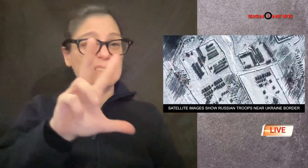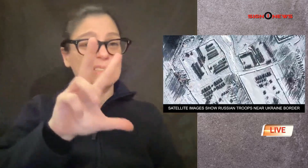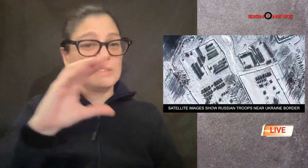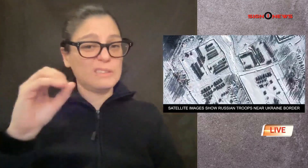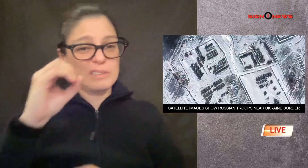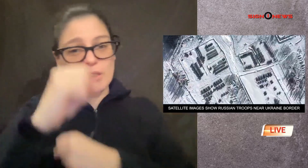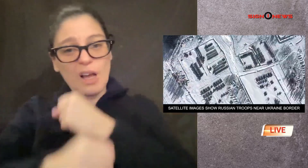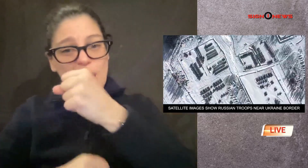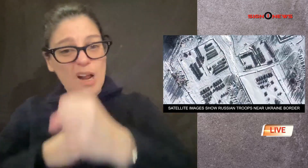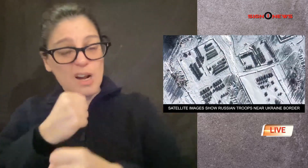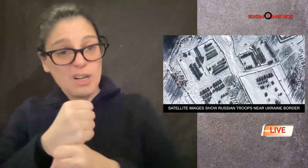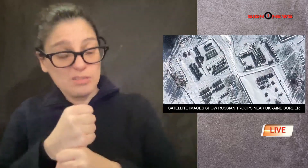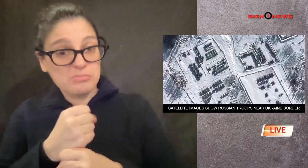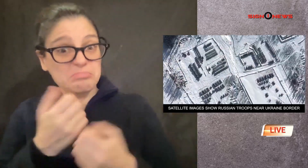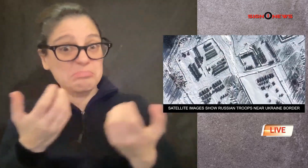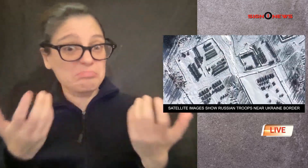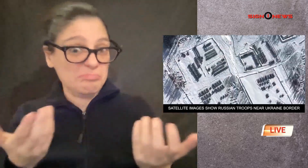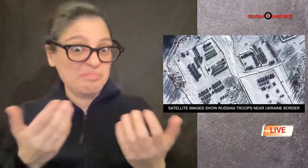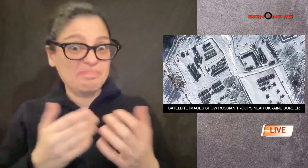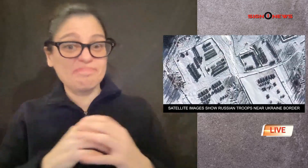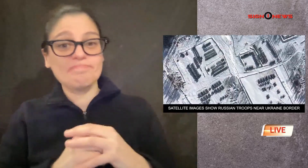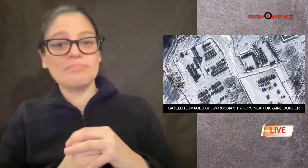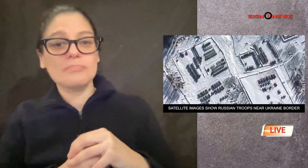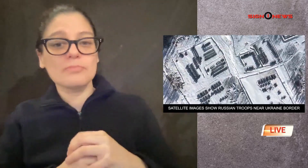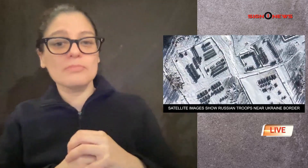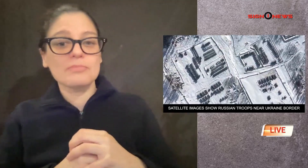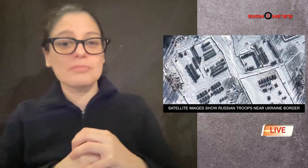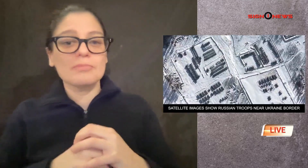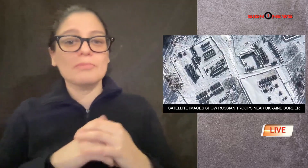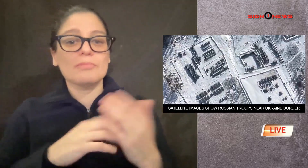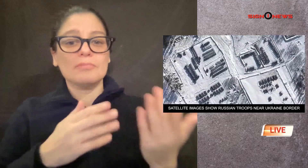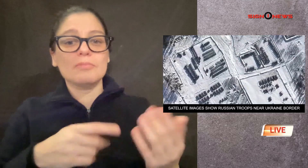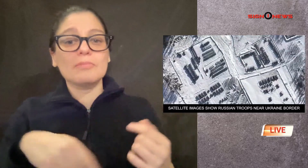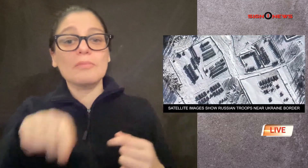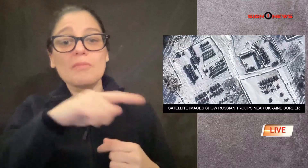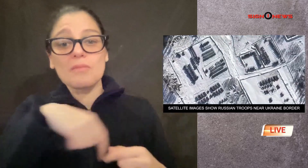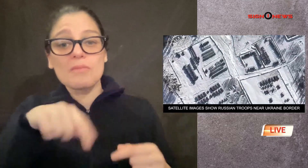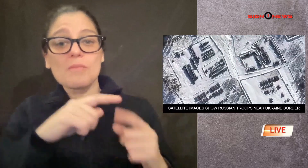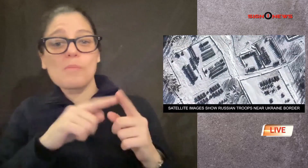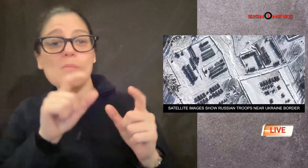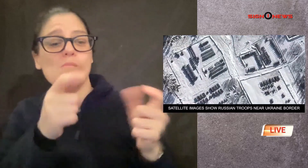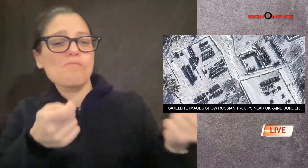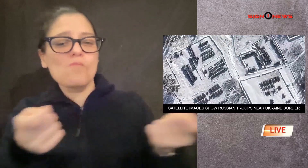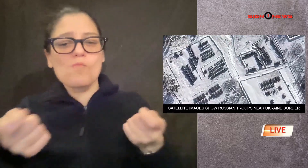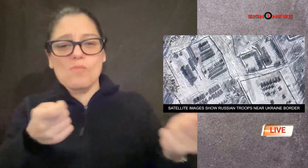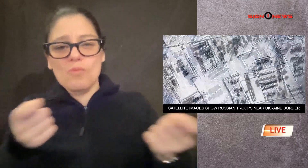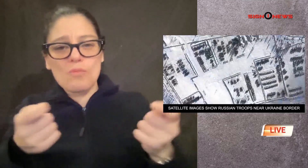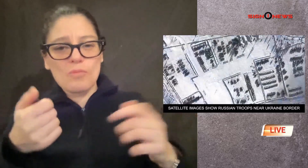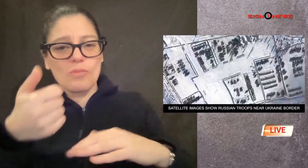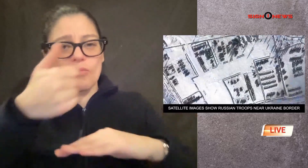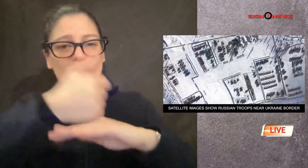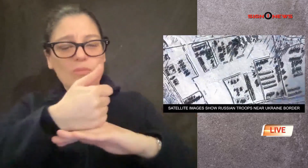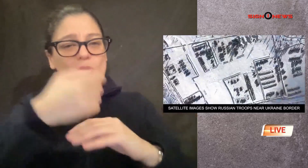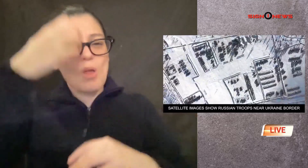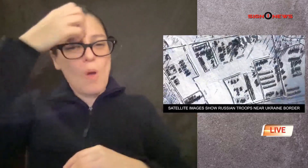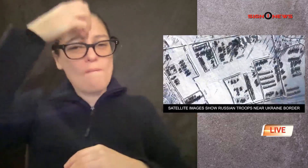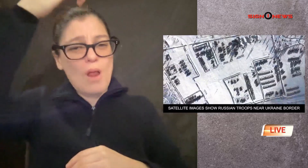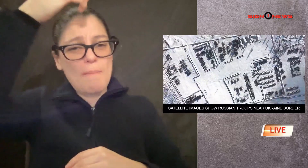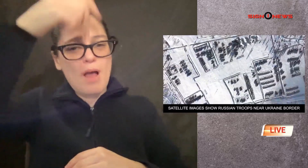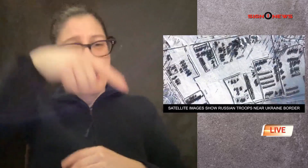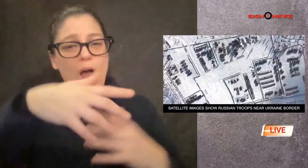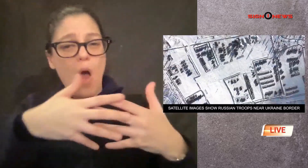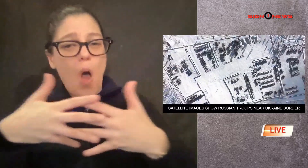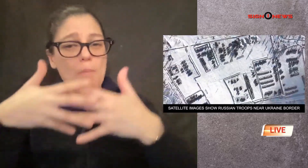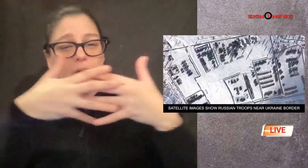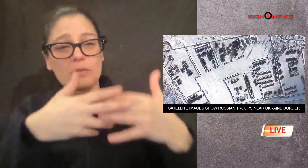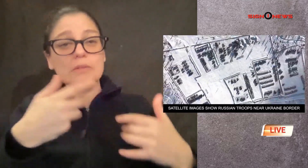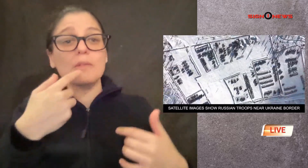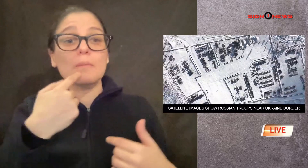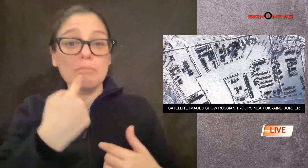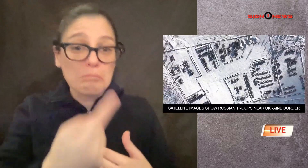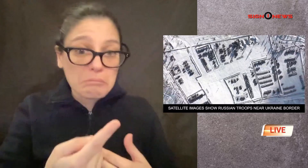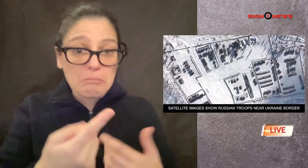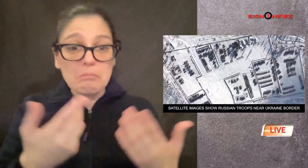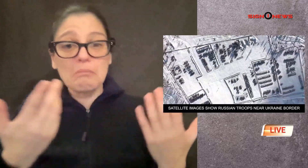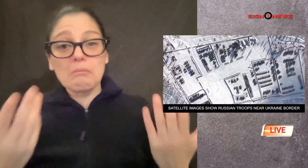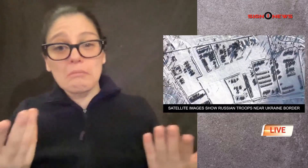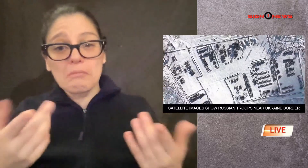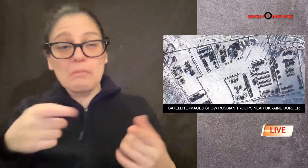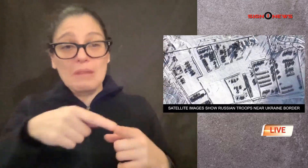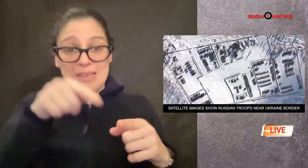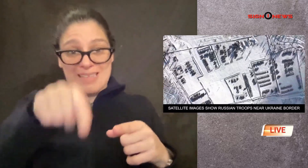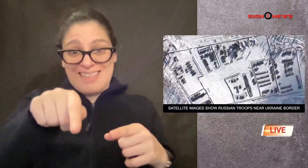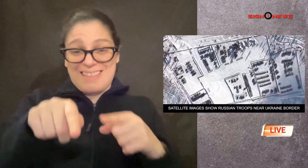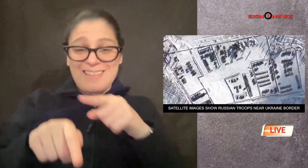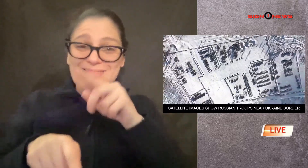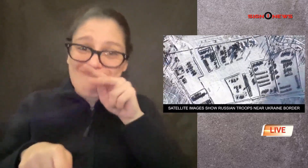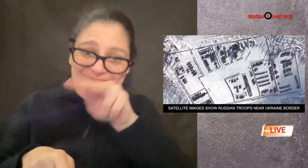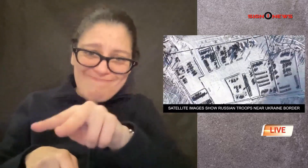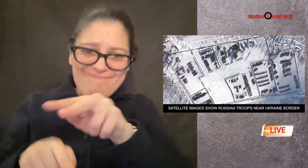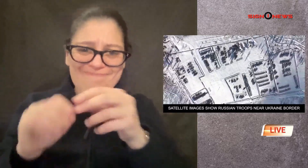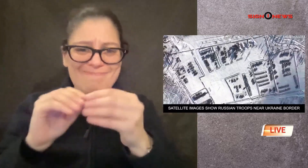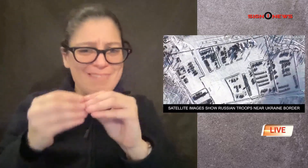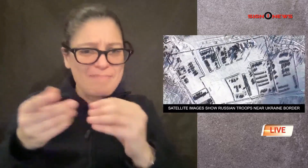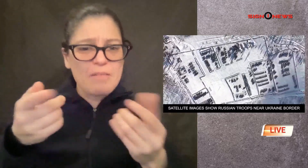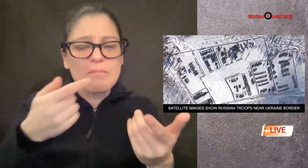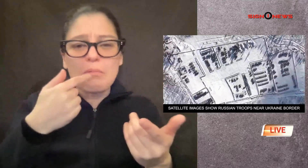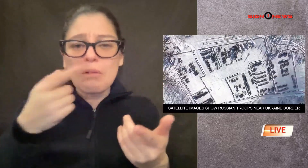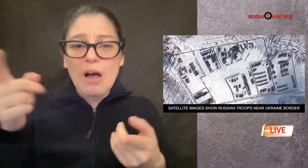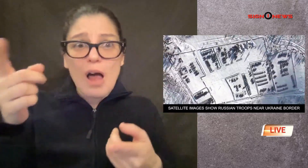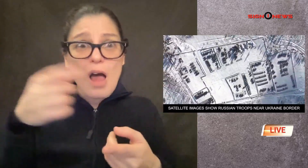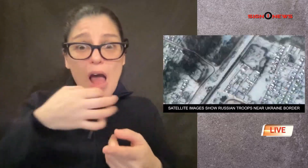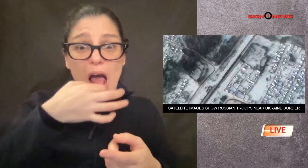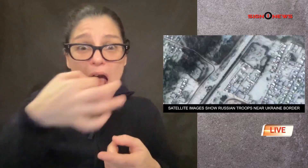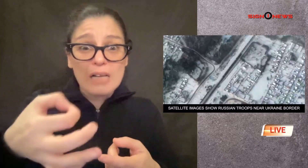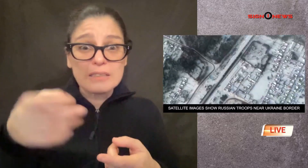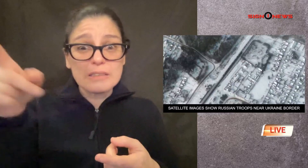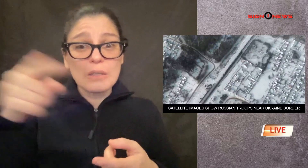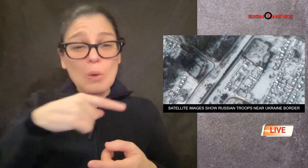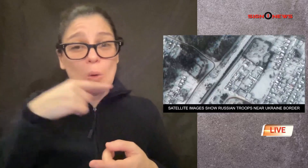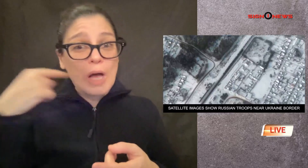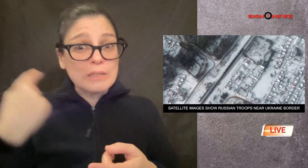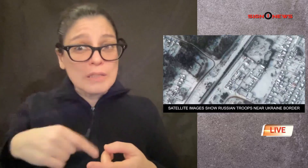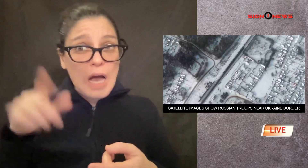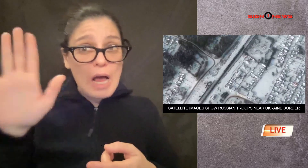is greater than ever before in the last 30 years US government leaders say at this point